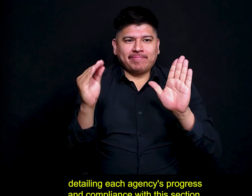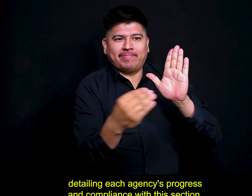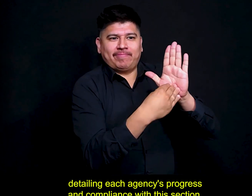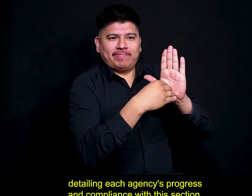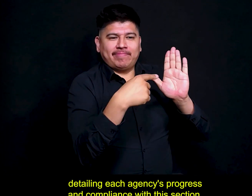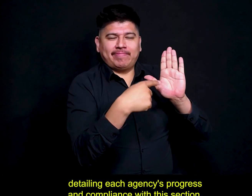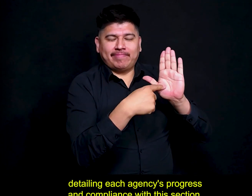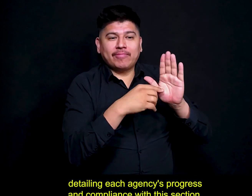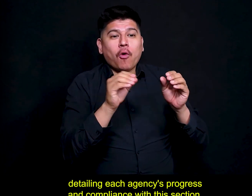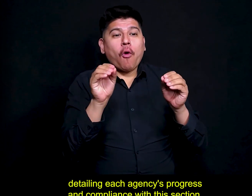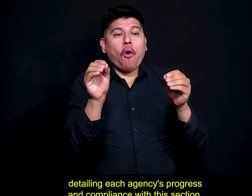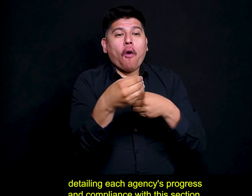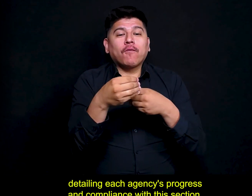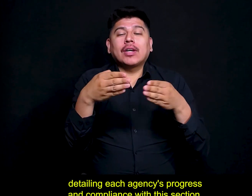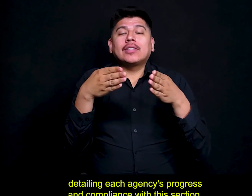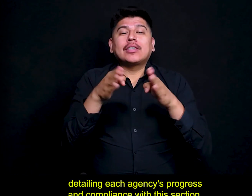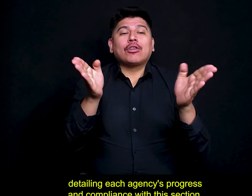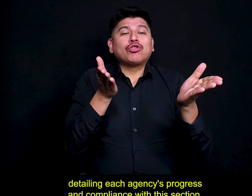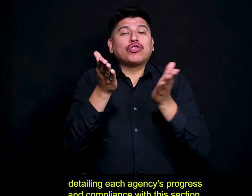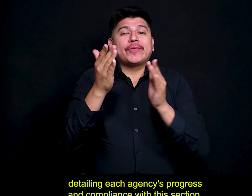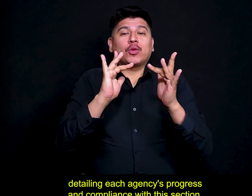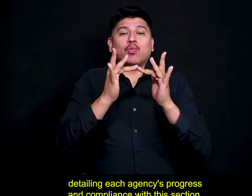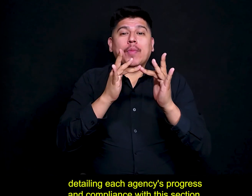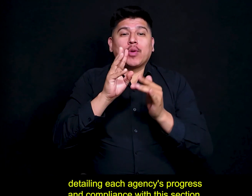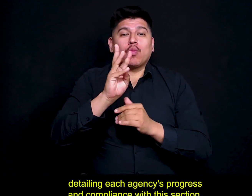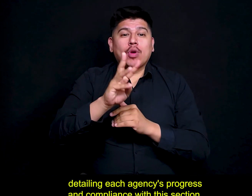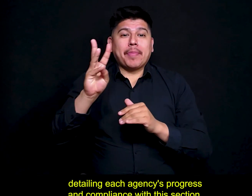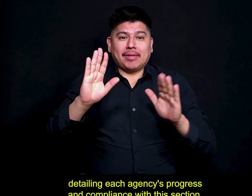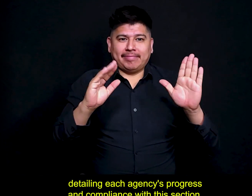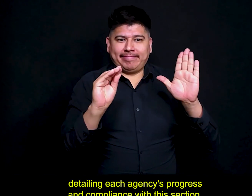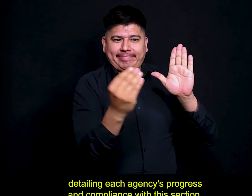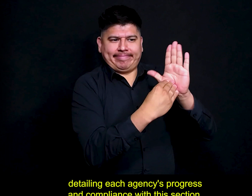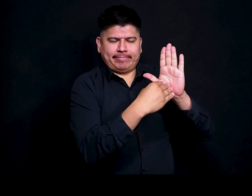detailing each agency's progress and compliance with this section.